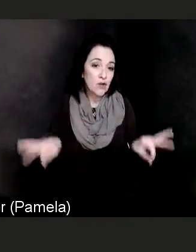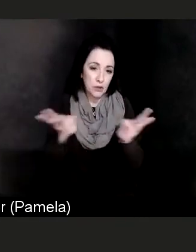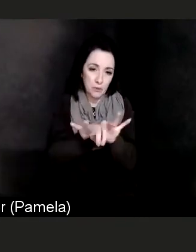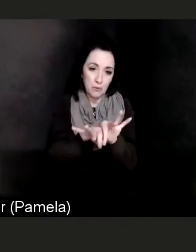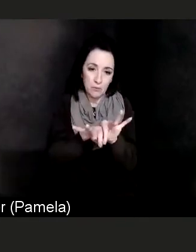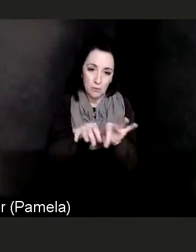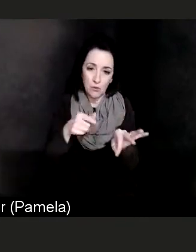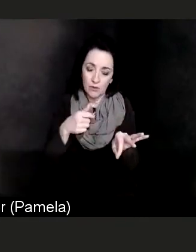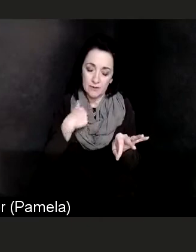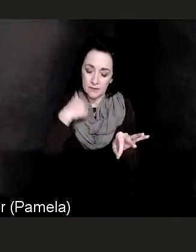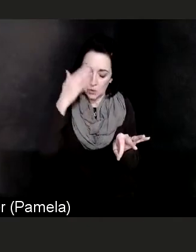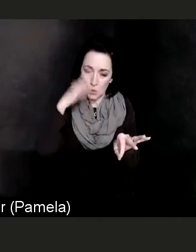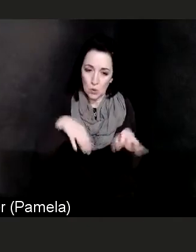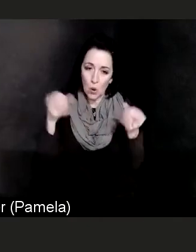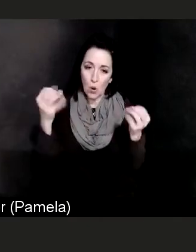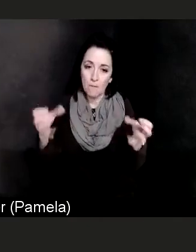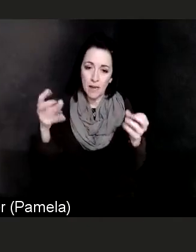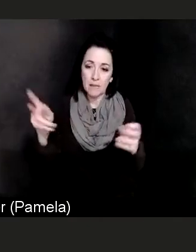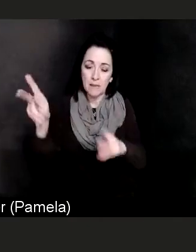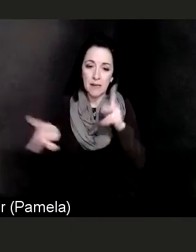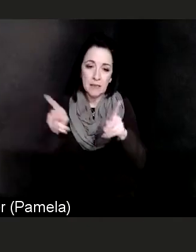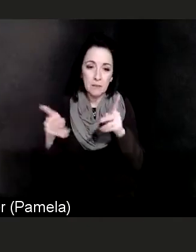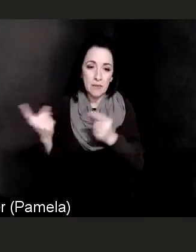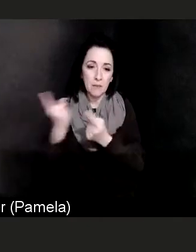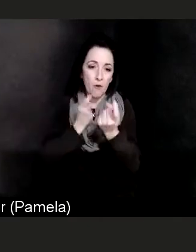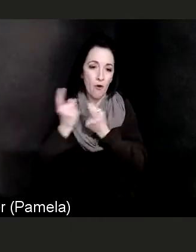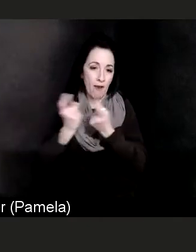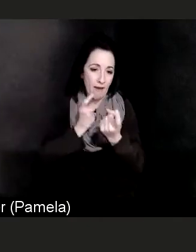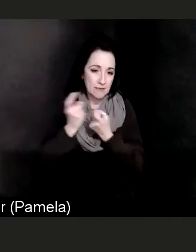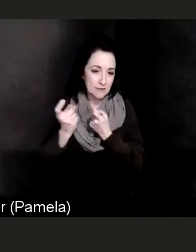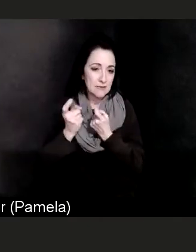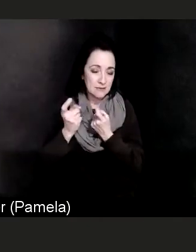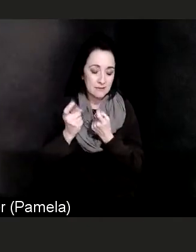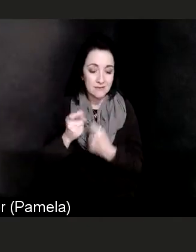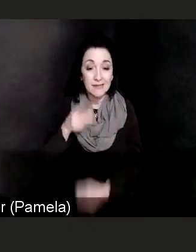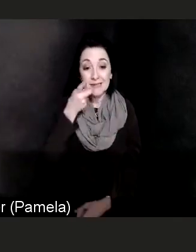and I'm sure that Dr. Tam and many others are asked frequently as well.